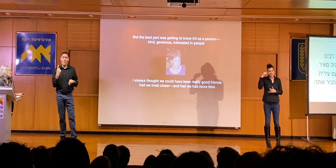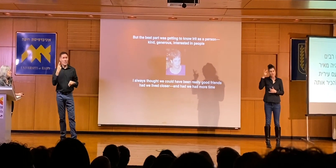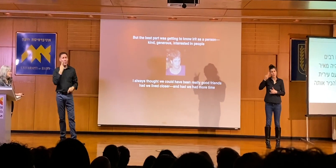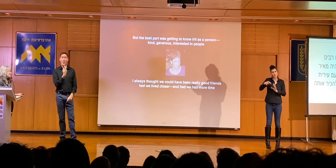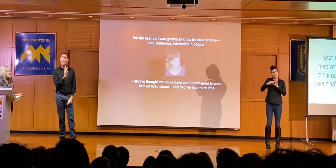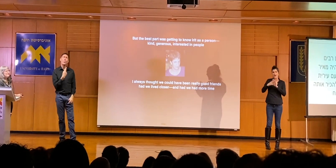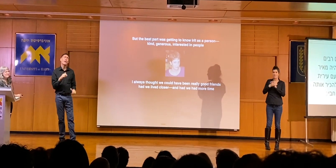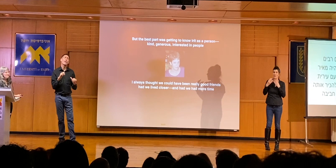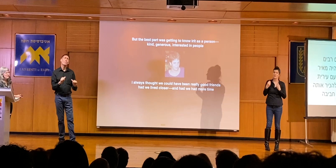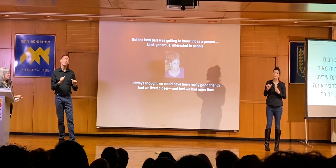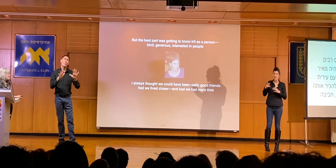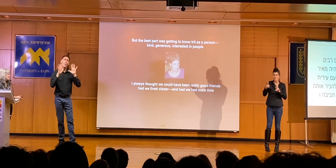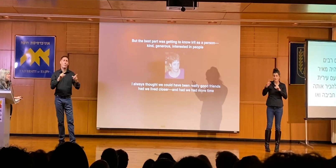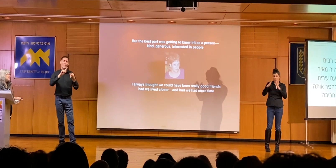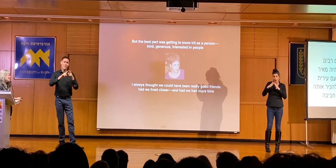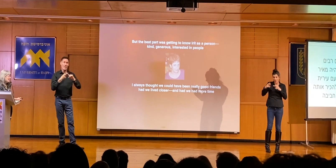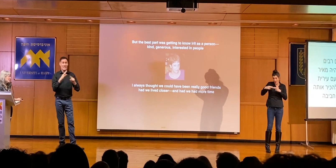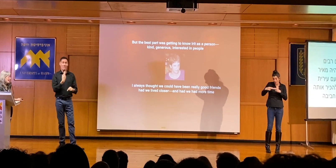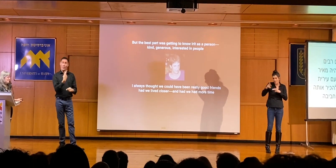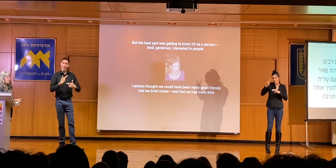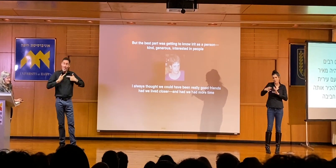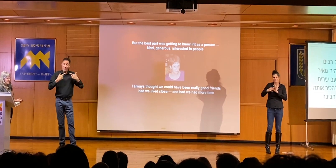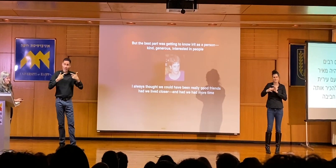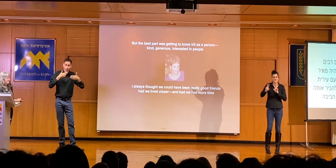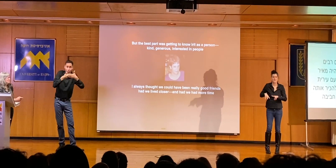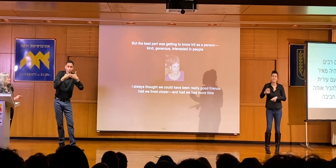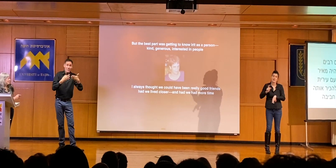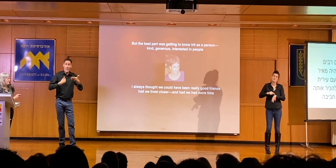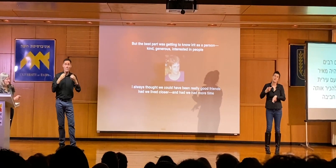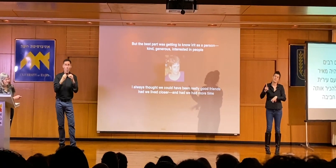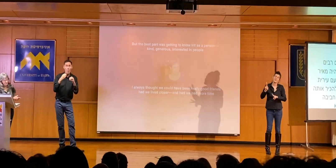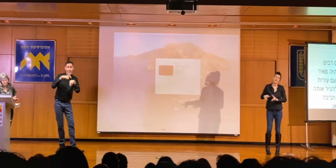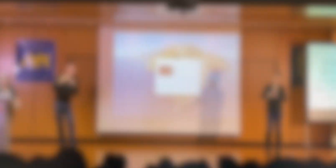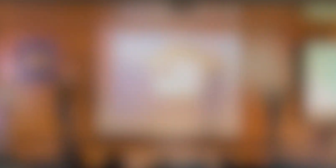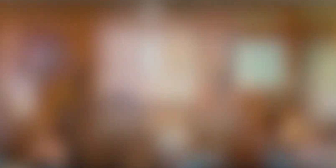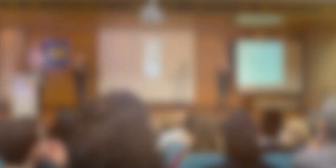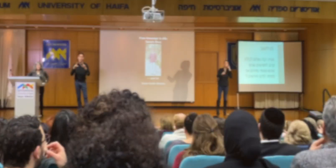Sign language interpreters. One of the great points she raised when we talked about translating from sign